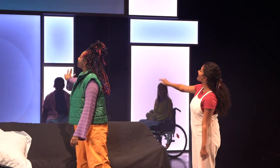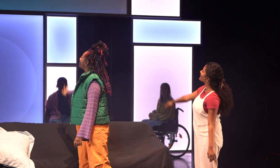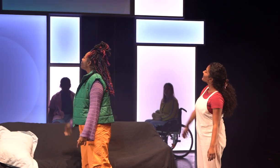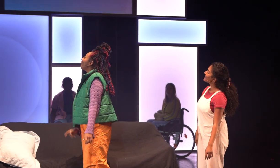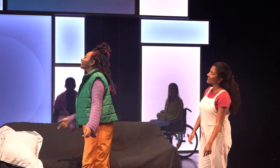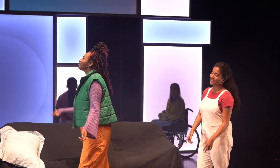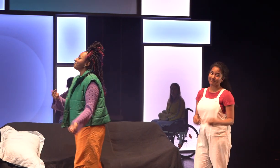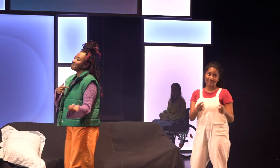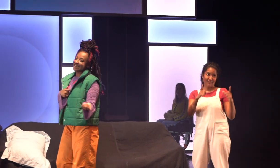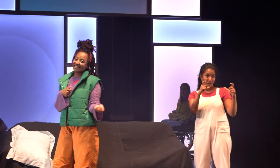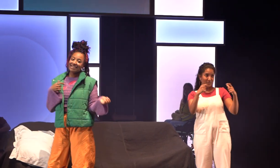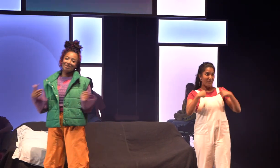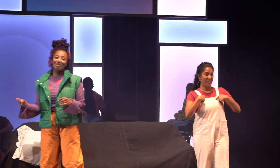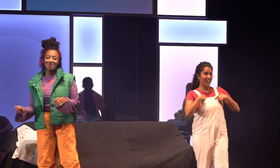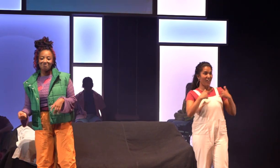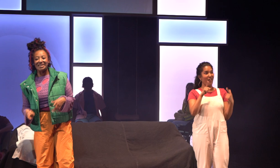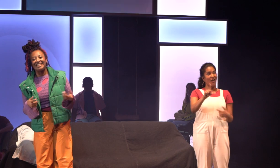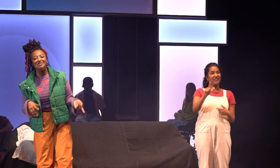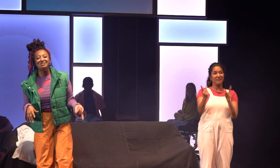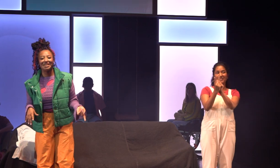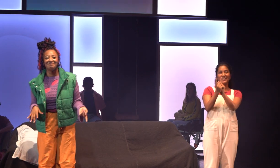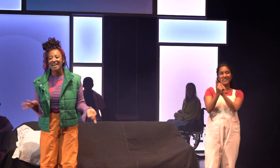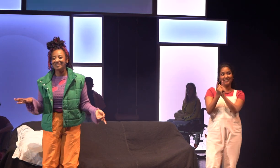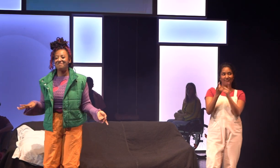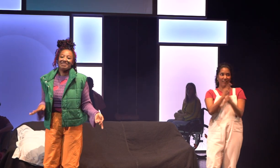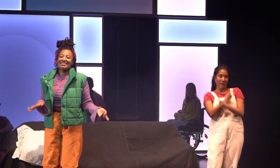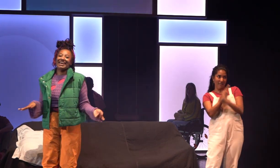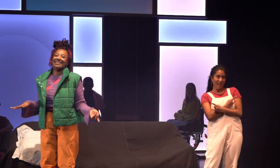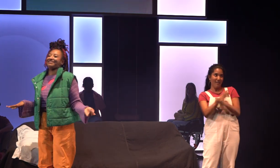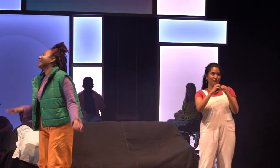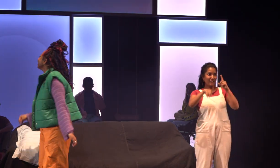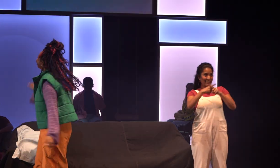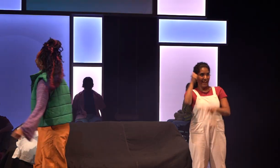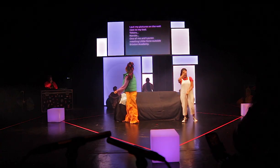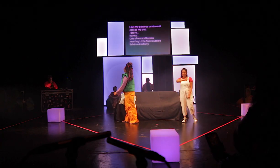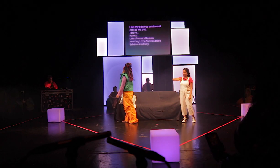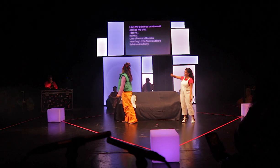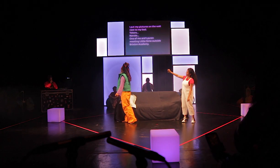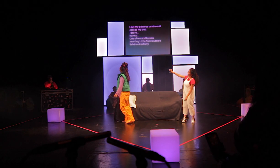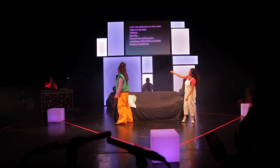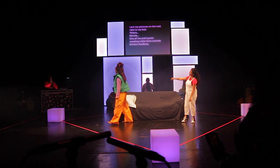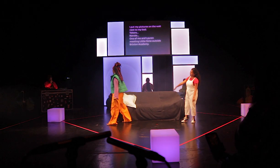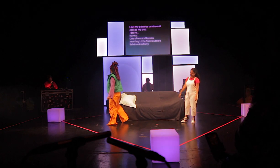One of me and Lauren meeting Little Simz outside Brixton Academy. [ WHOOSH ]